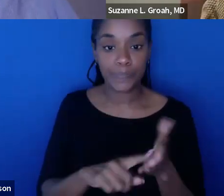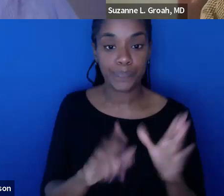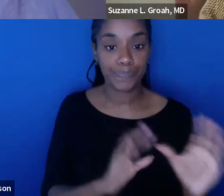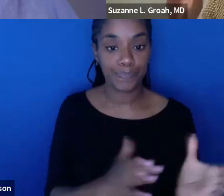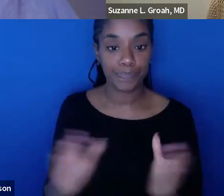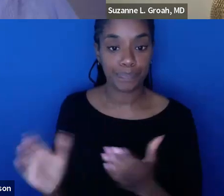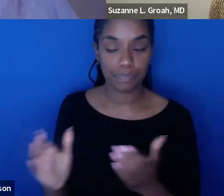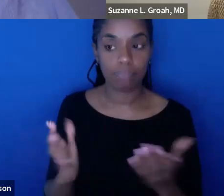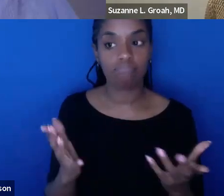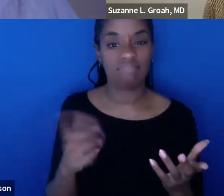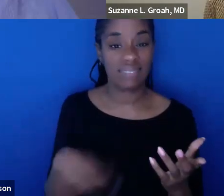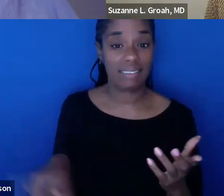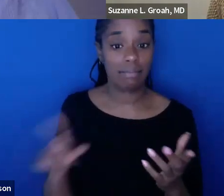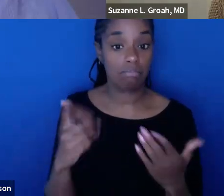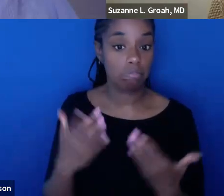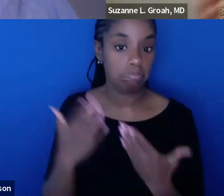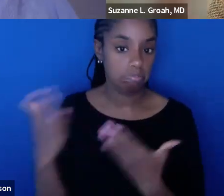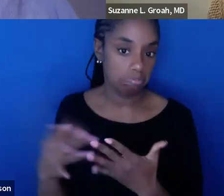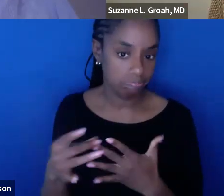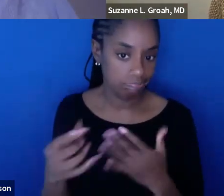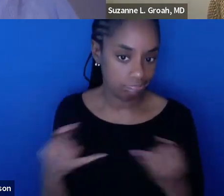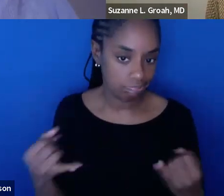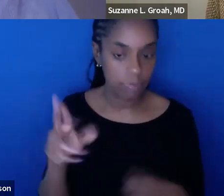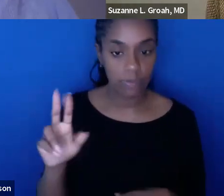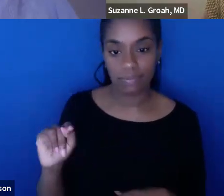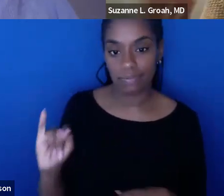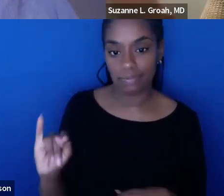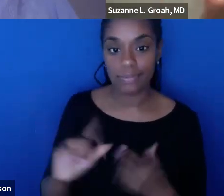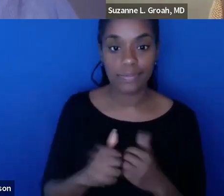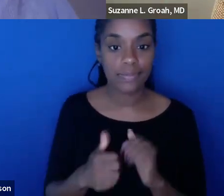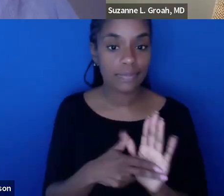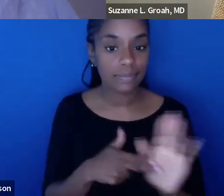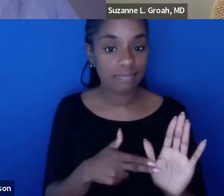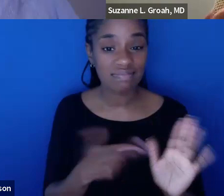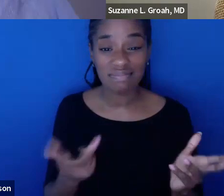suggested guidelines for UTI. So how do you diagnose it? And nothing matches up.